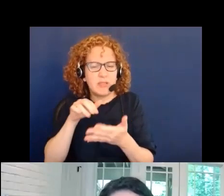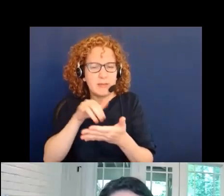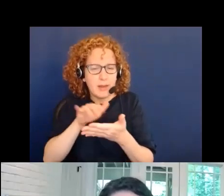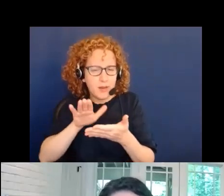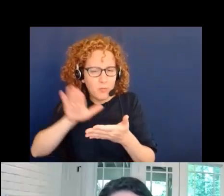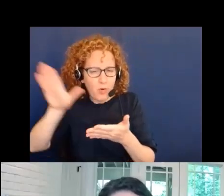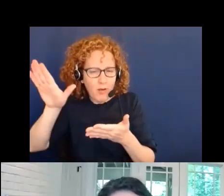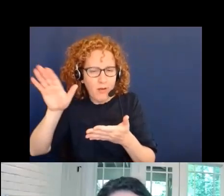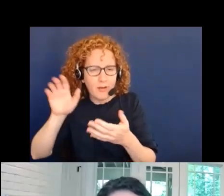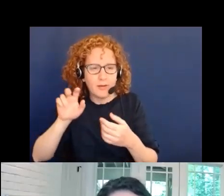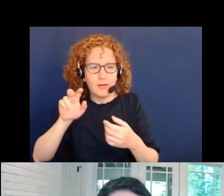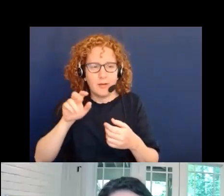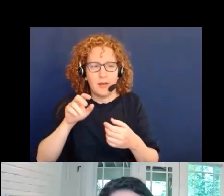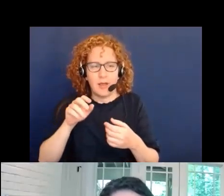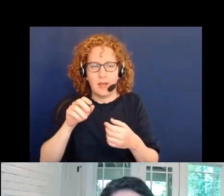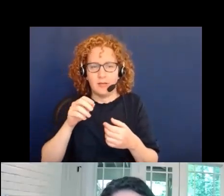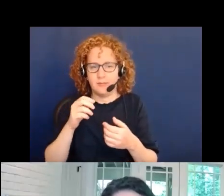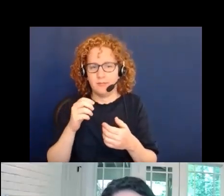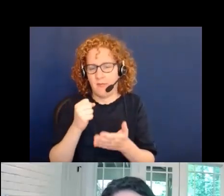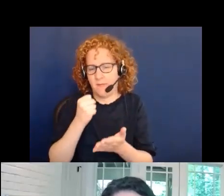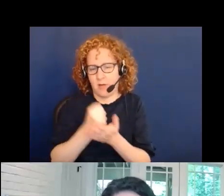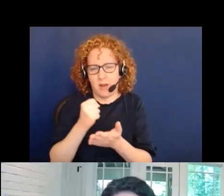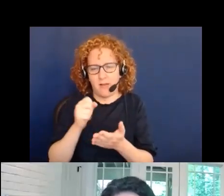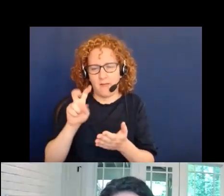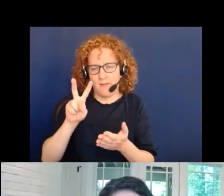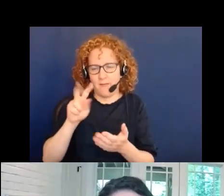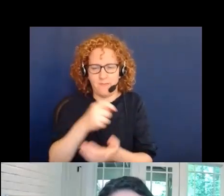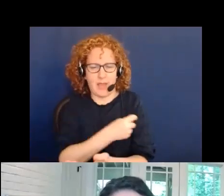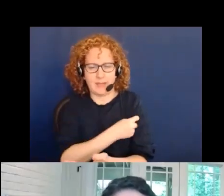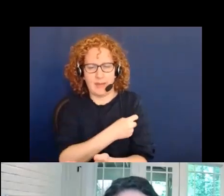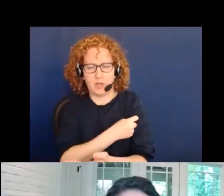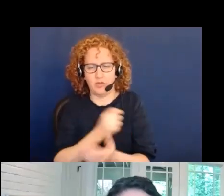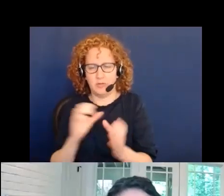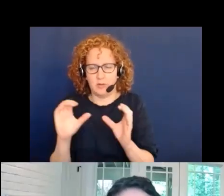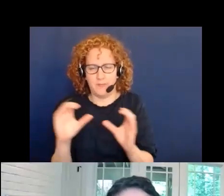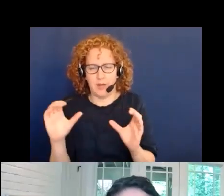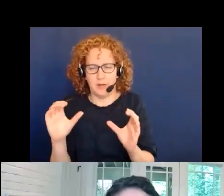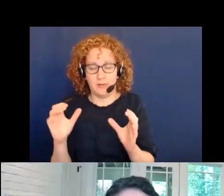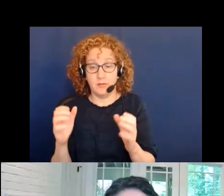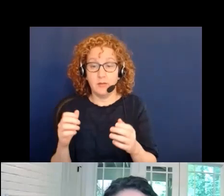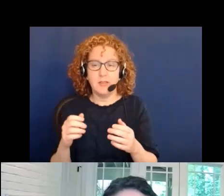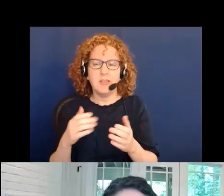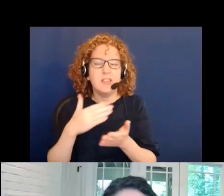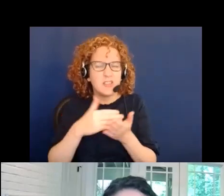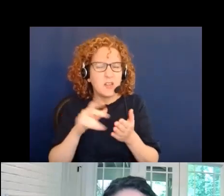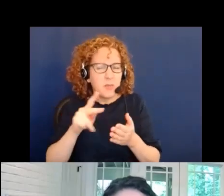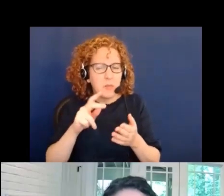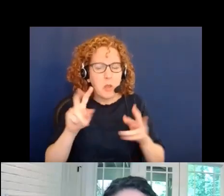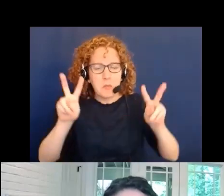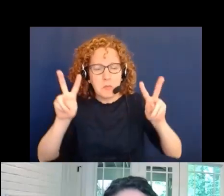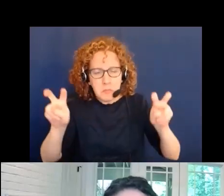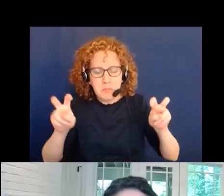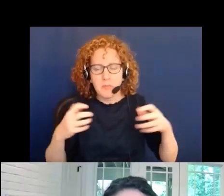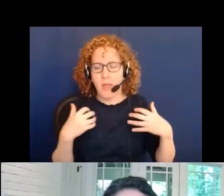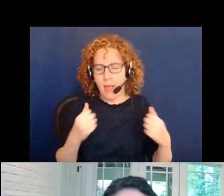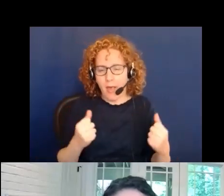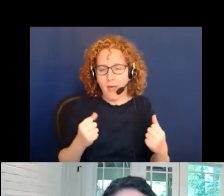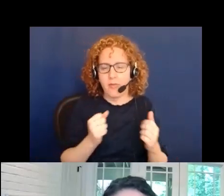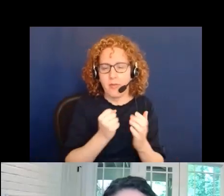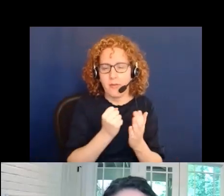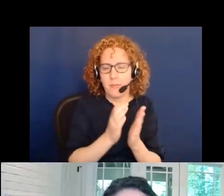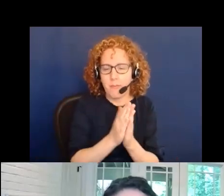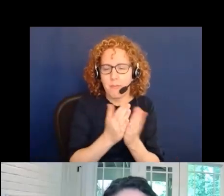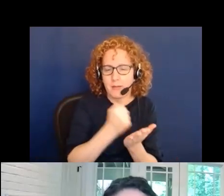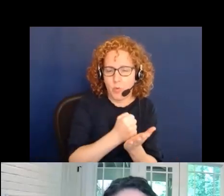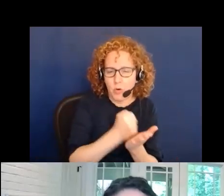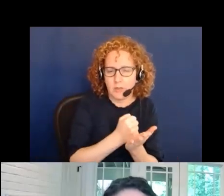vaccination certificates also some people refer to that as health passports next slide please